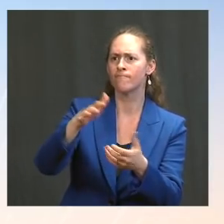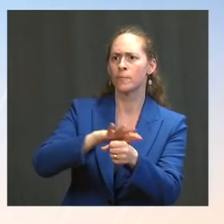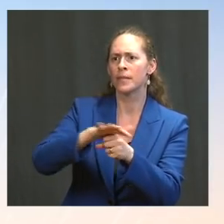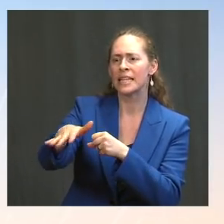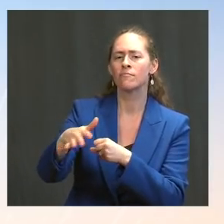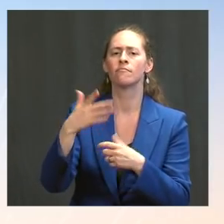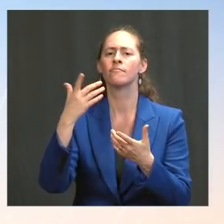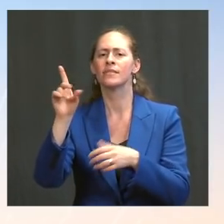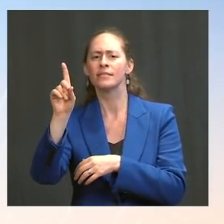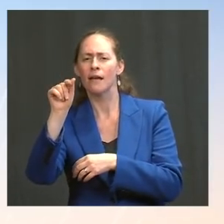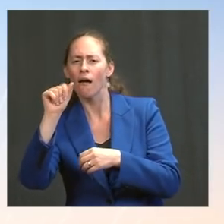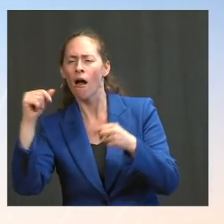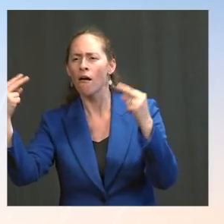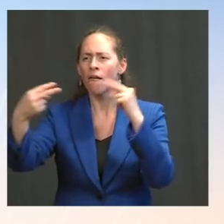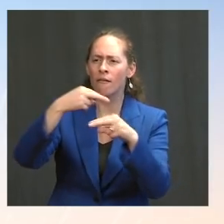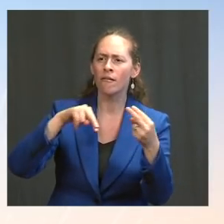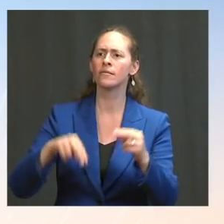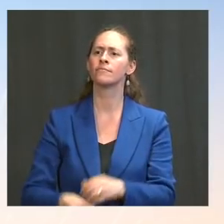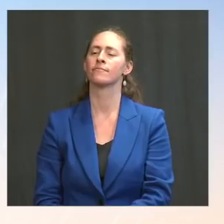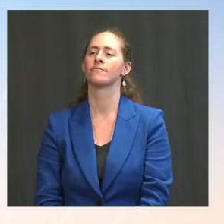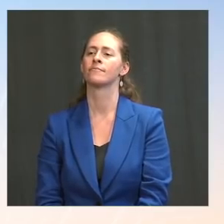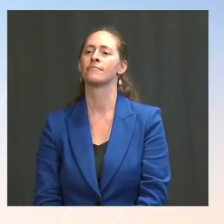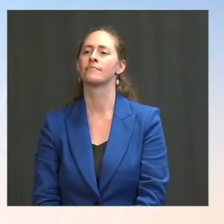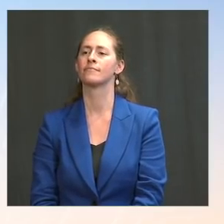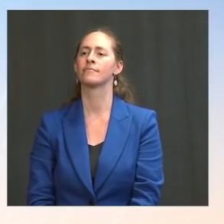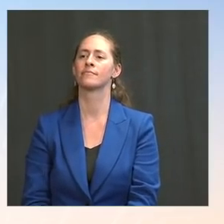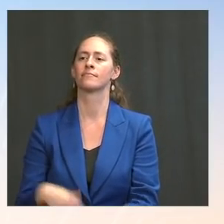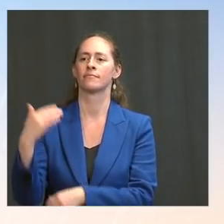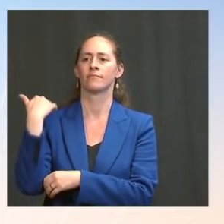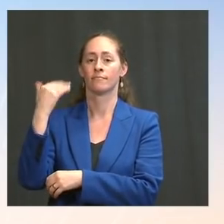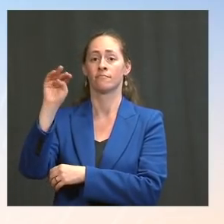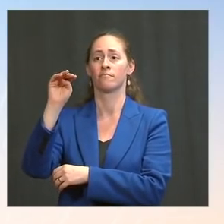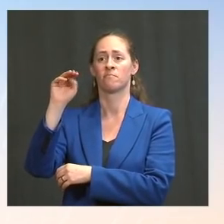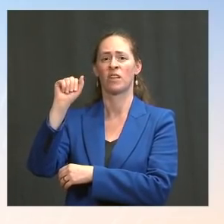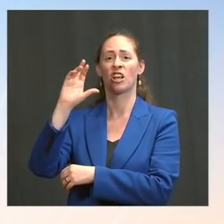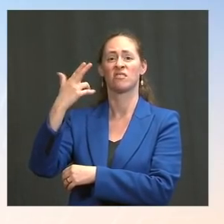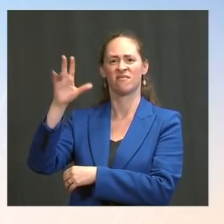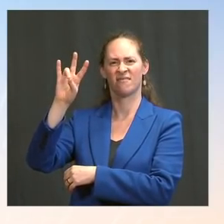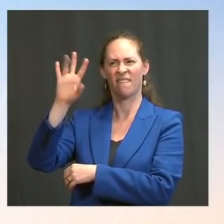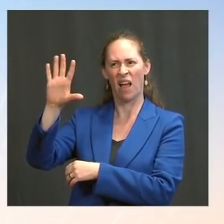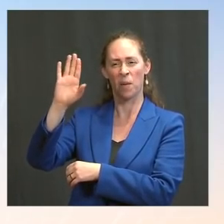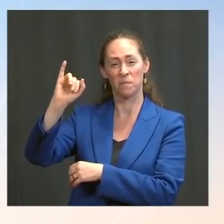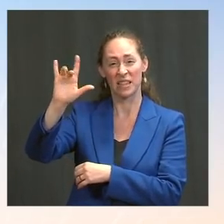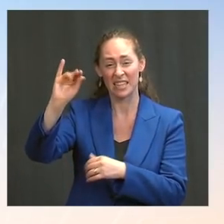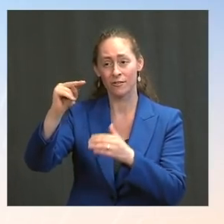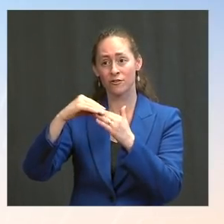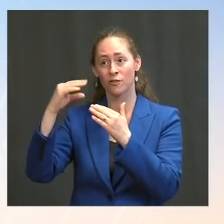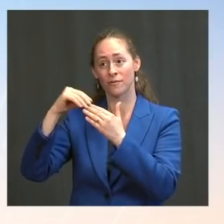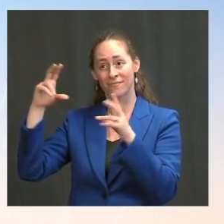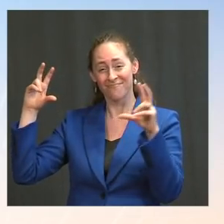nearly $75 billion in direct investments from both U.S. and foreign businesses in domestic semiconductor manufacturing.